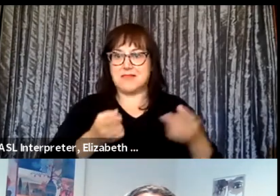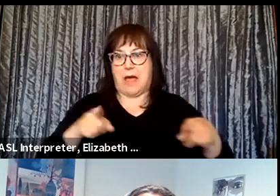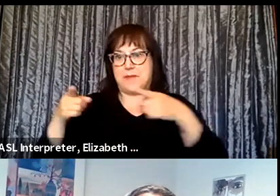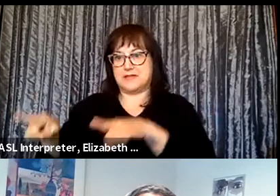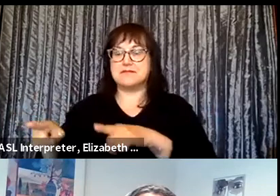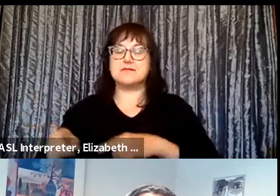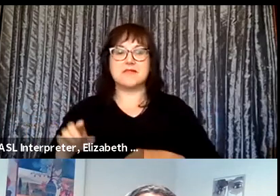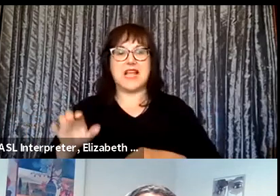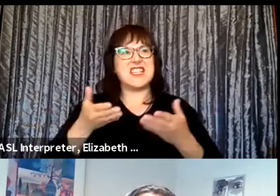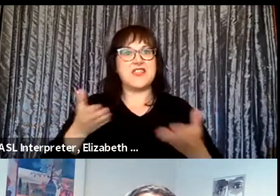things are unfolding, so